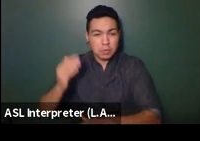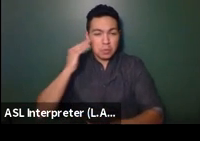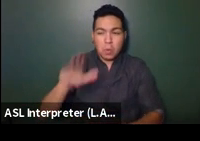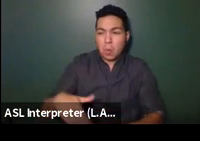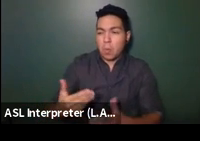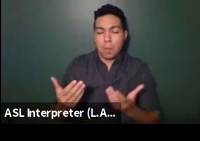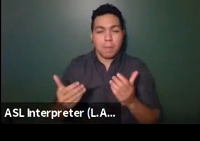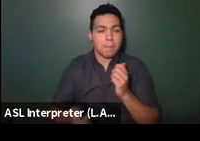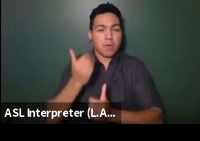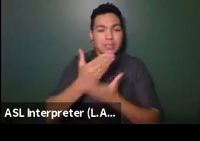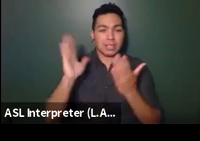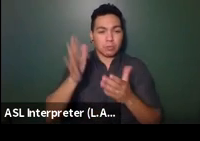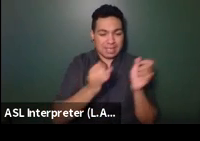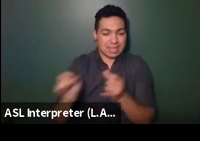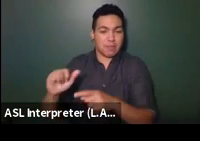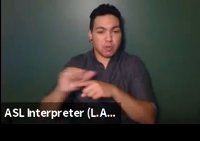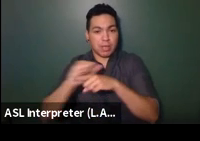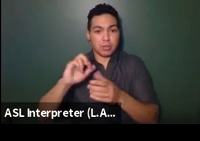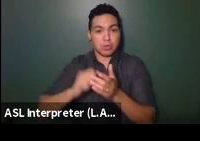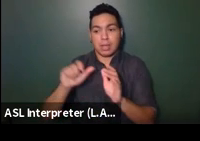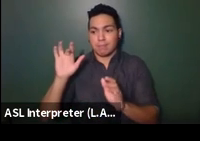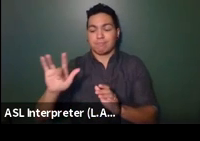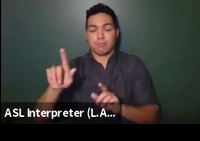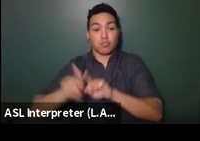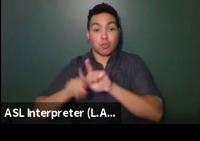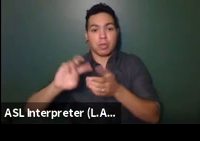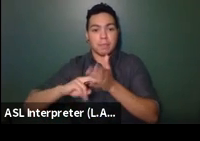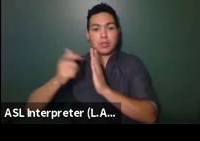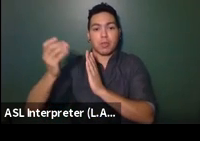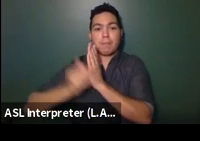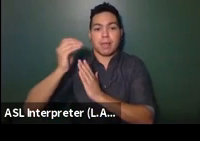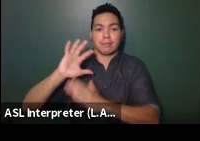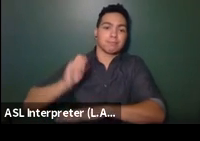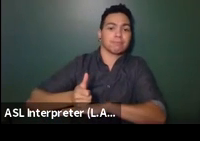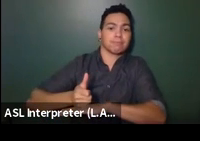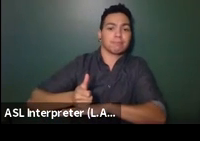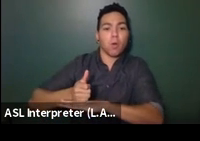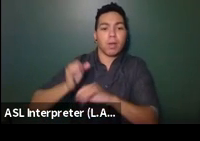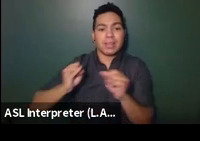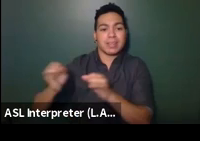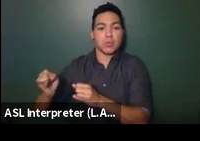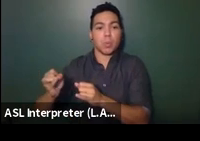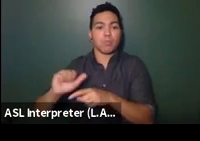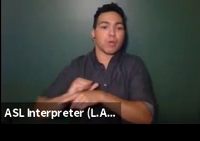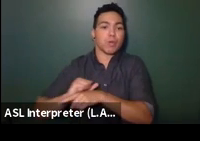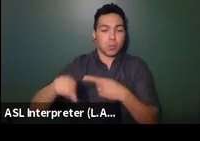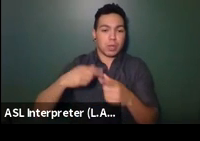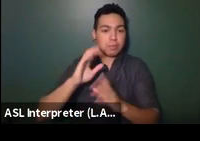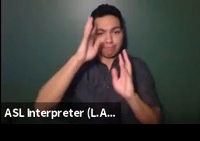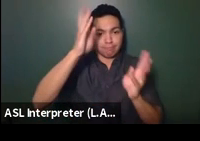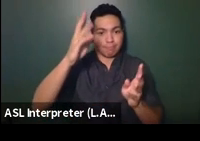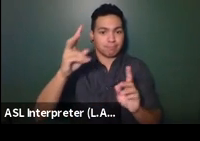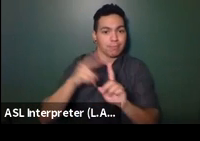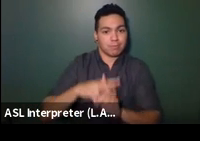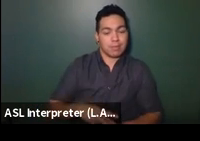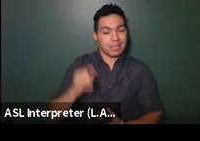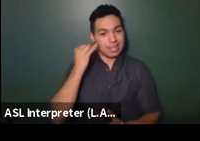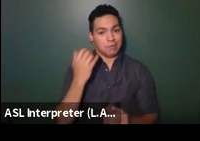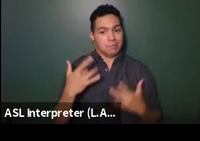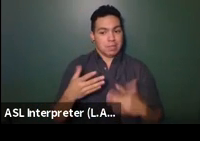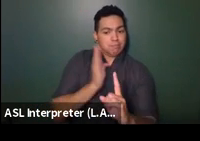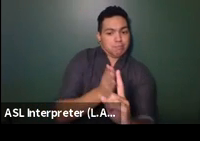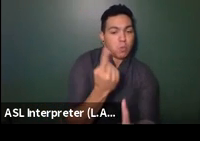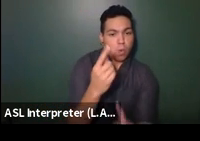ESD 189 - Amy Colburn: Individual practice, you can start that and it'll is default to individual practice as you're creating assignments. So kind of handy if you're always using one category, more than others.